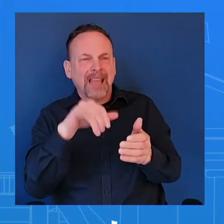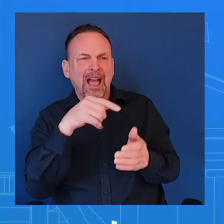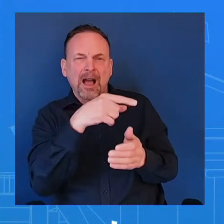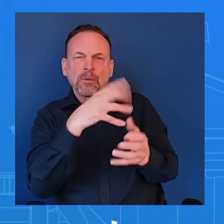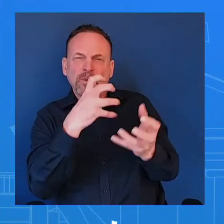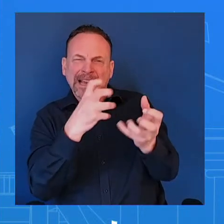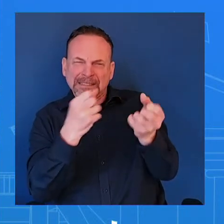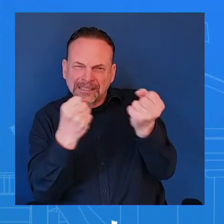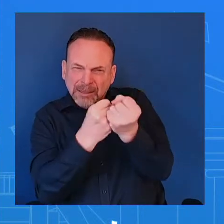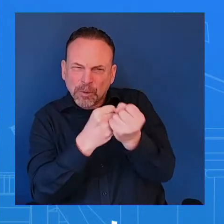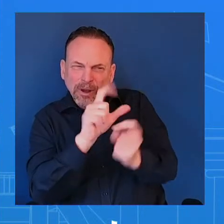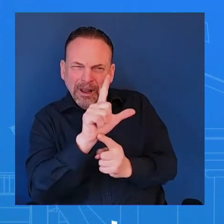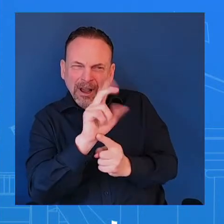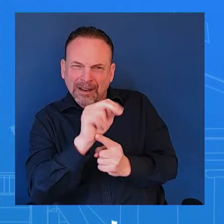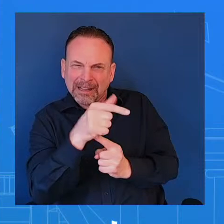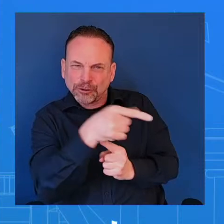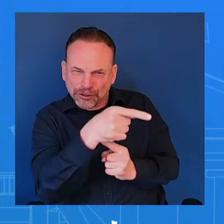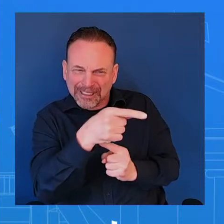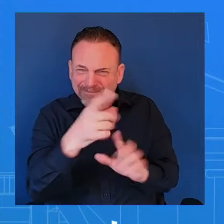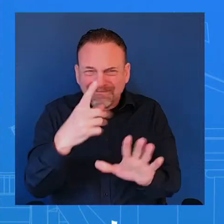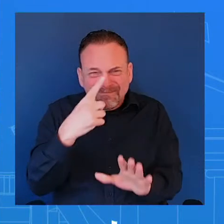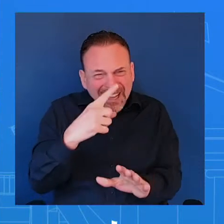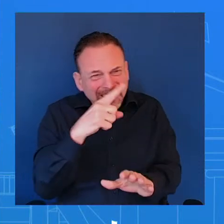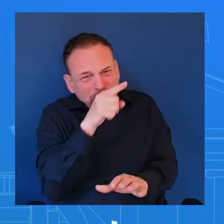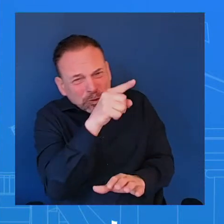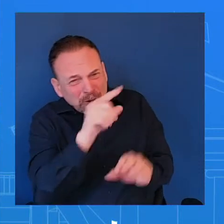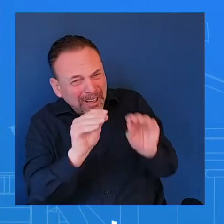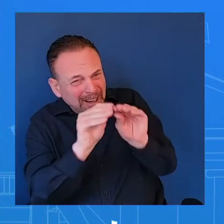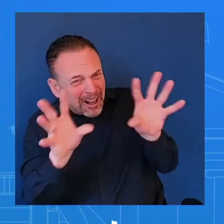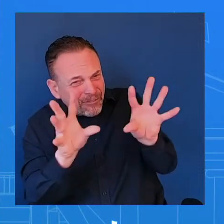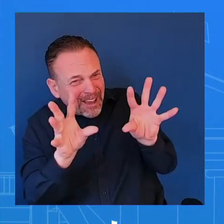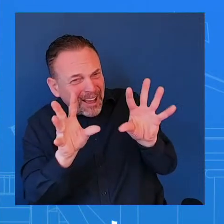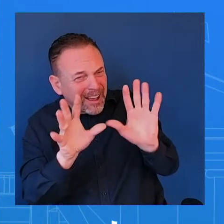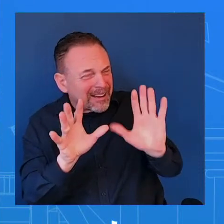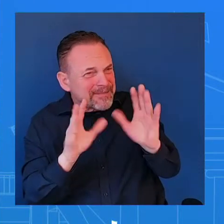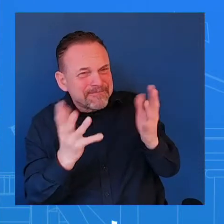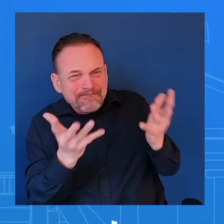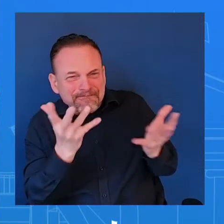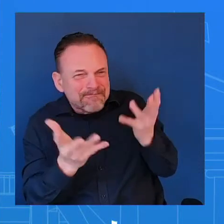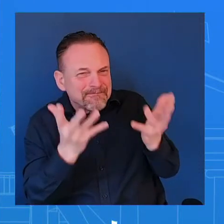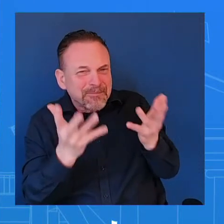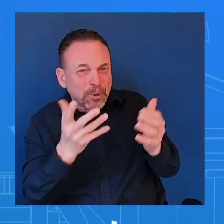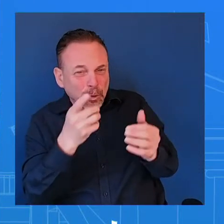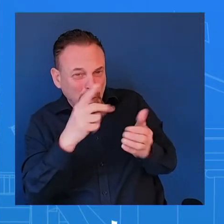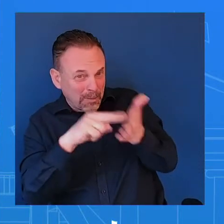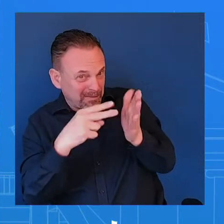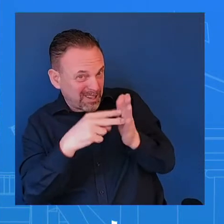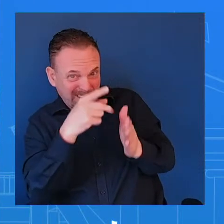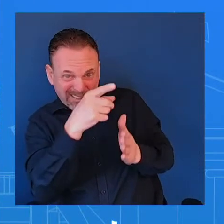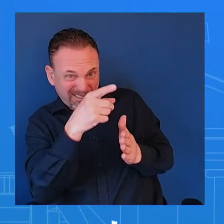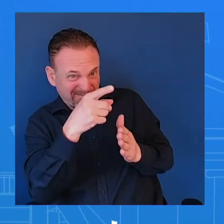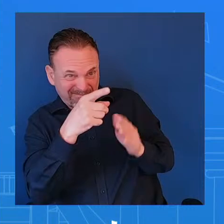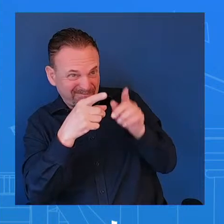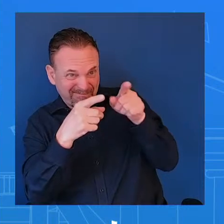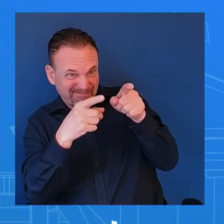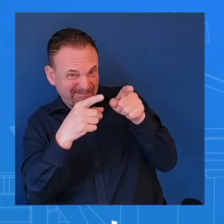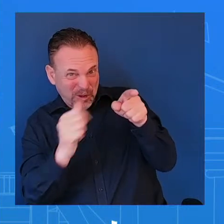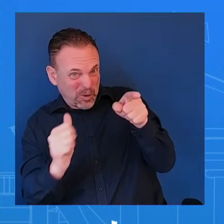you're ruling out that proposal from Speaker Johnson? Like, is that off the table or -- or is this something that you might consider down the road?